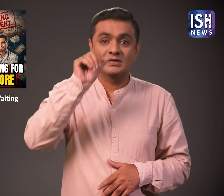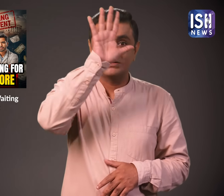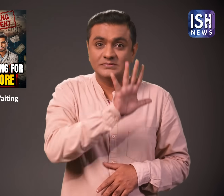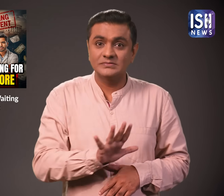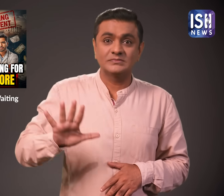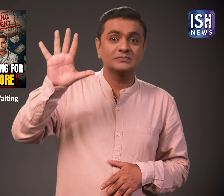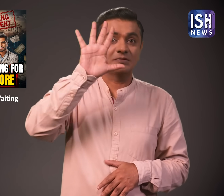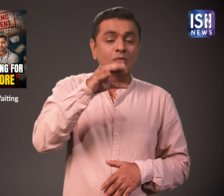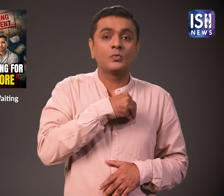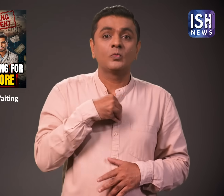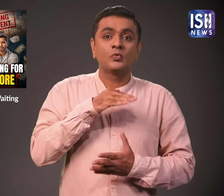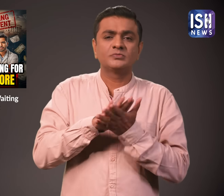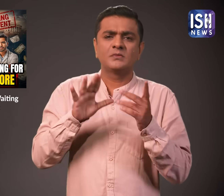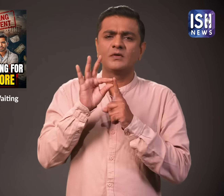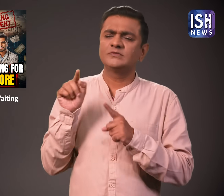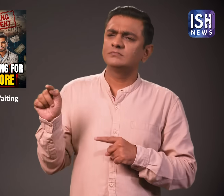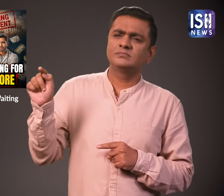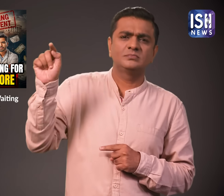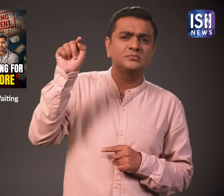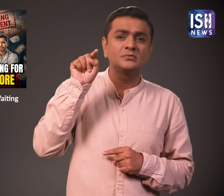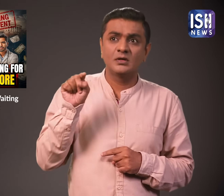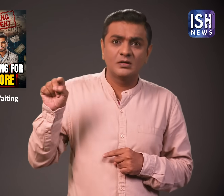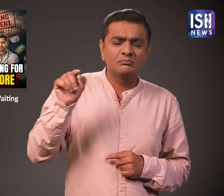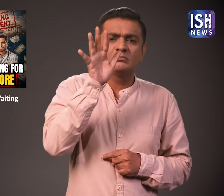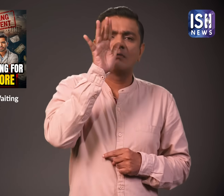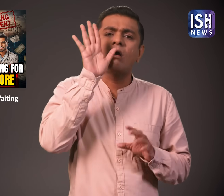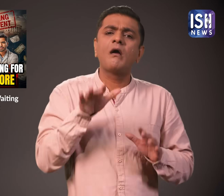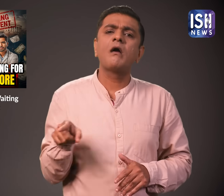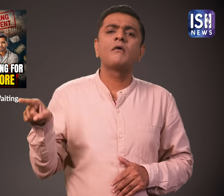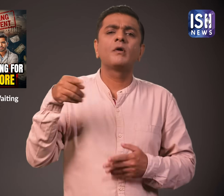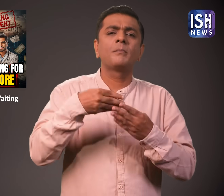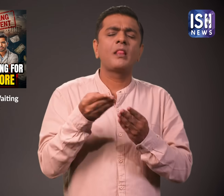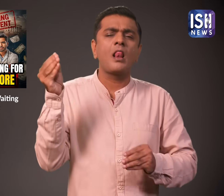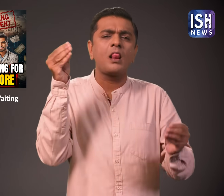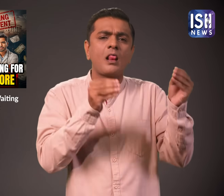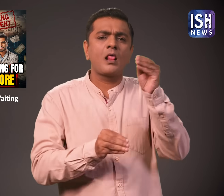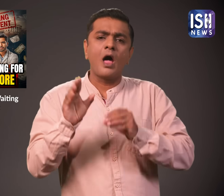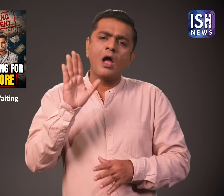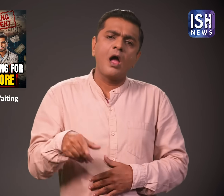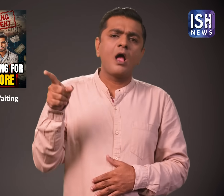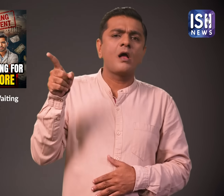In India, some hospitals also face fraud issues, billing without reason.